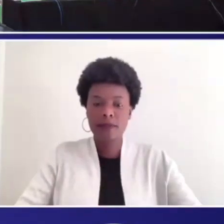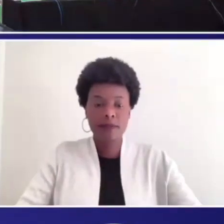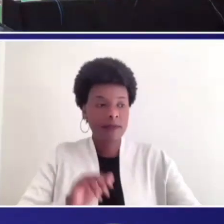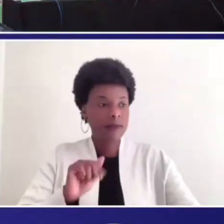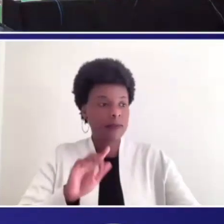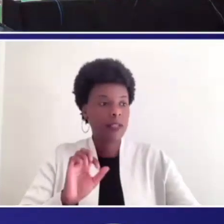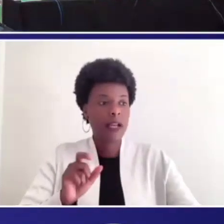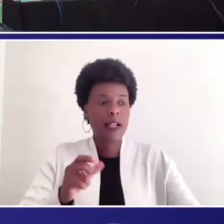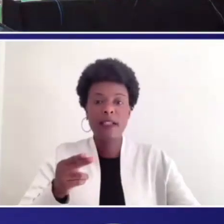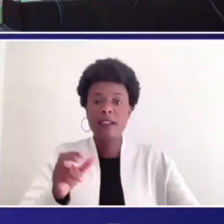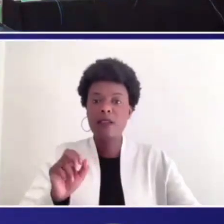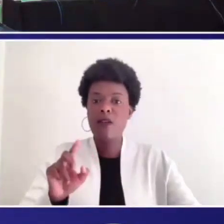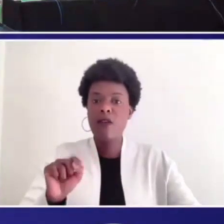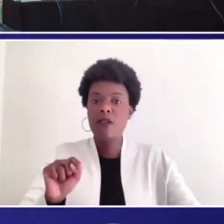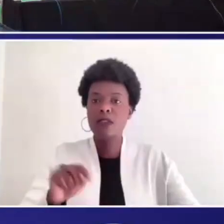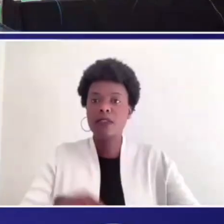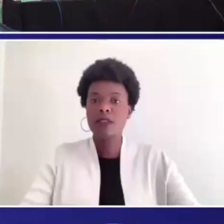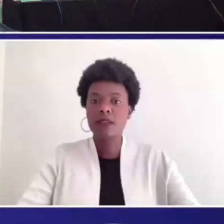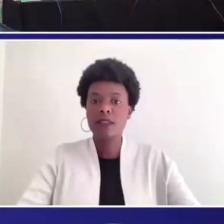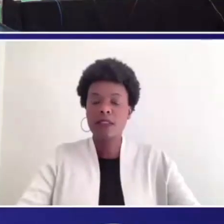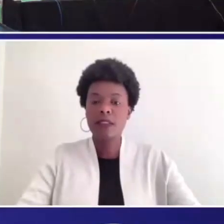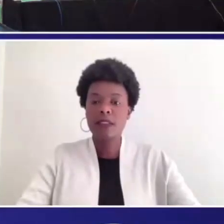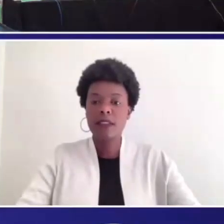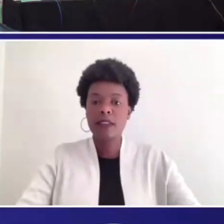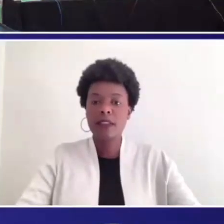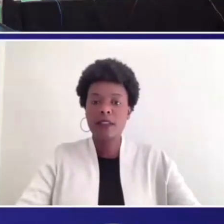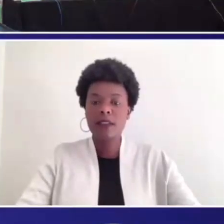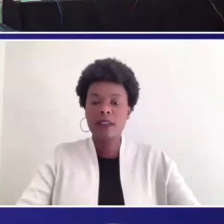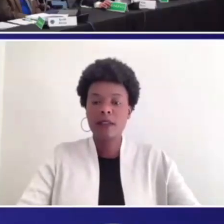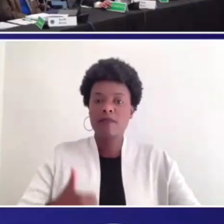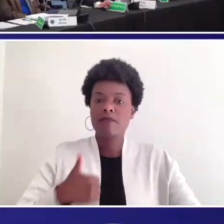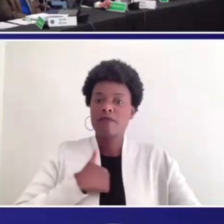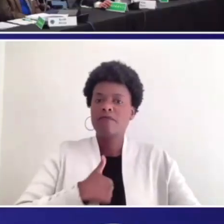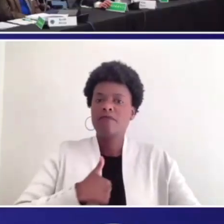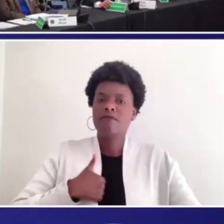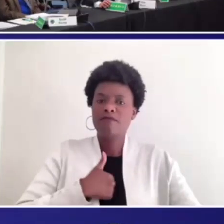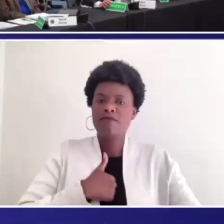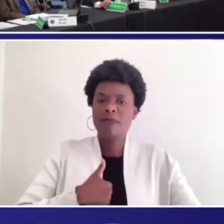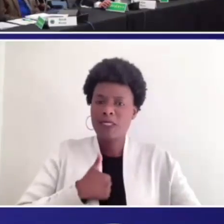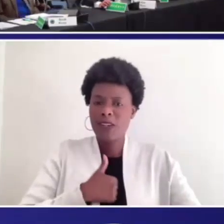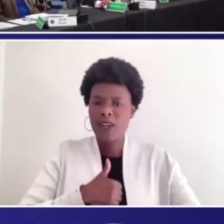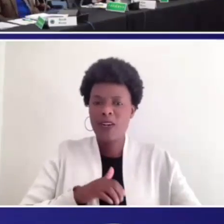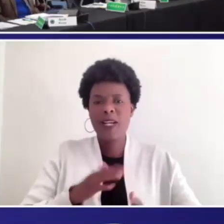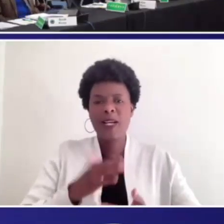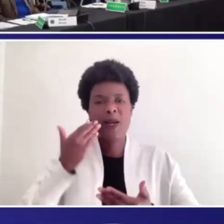Okay, so -- sorry, schools, I know you really want to get to the professional limits.